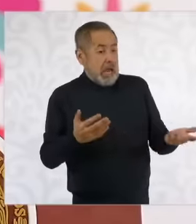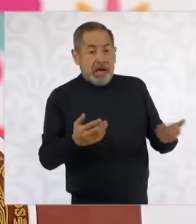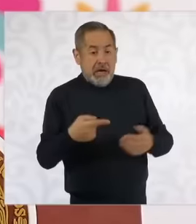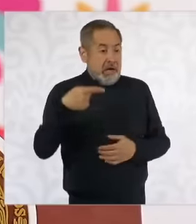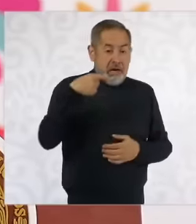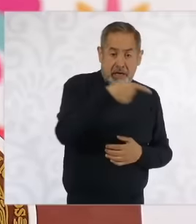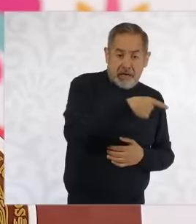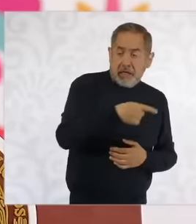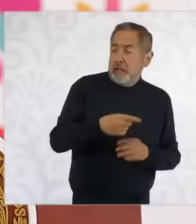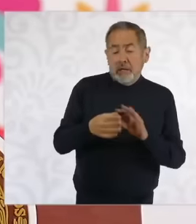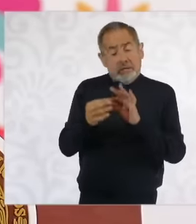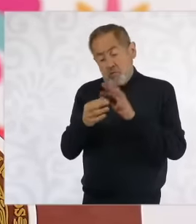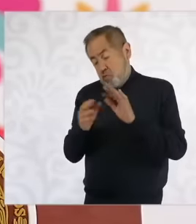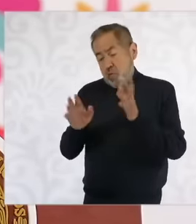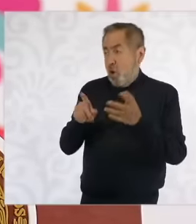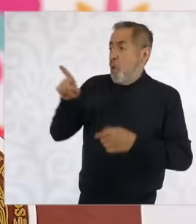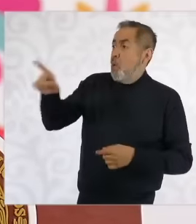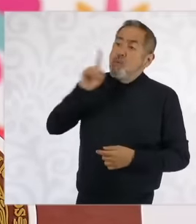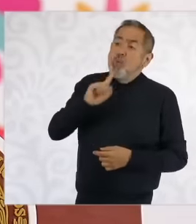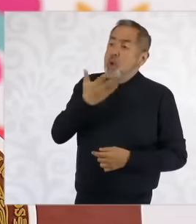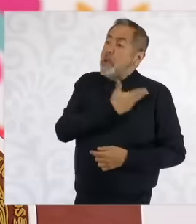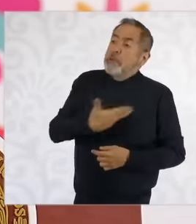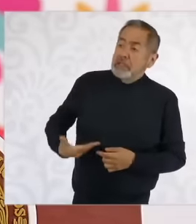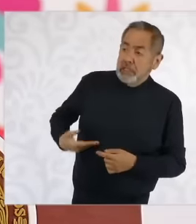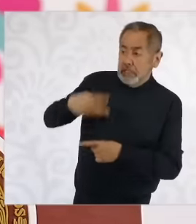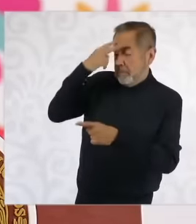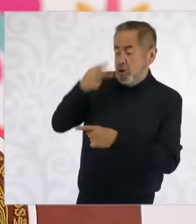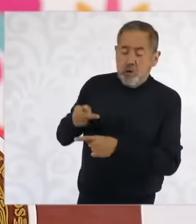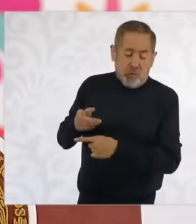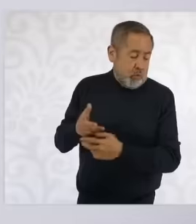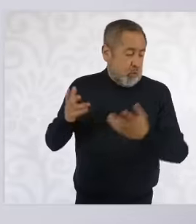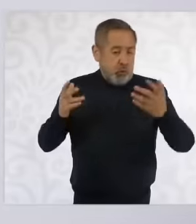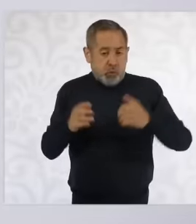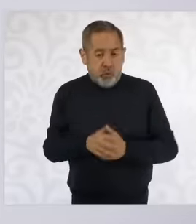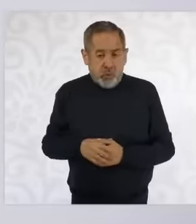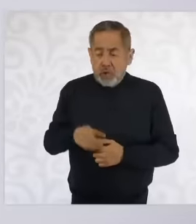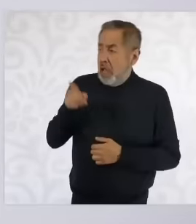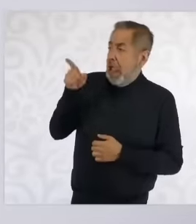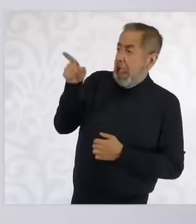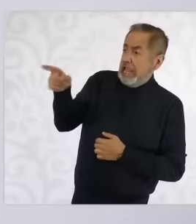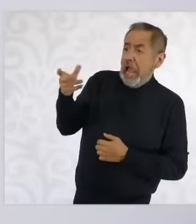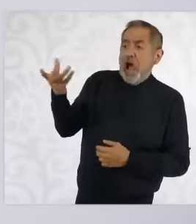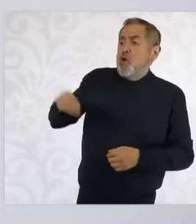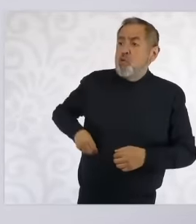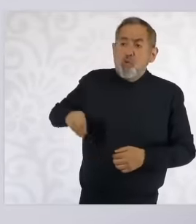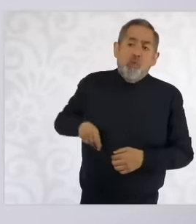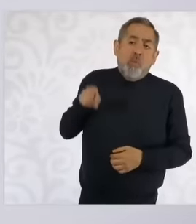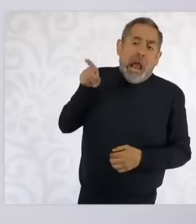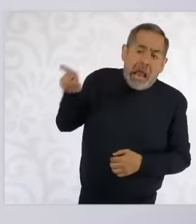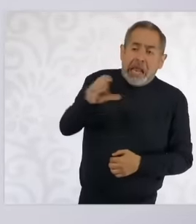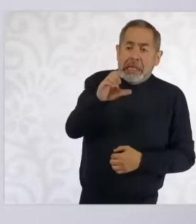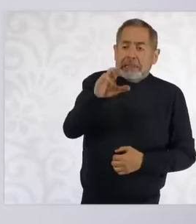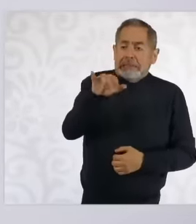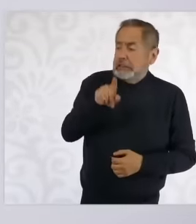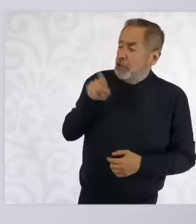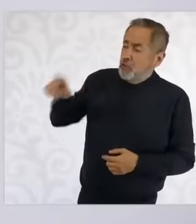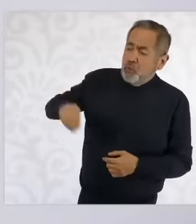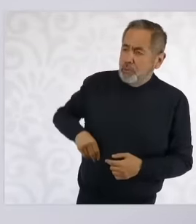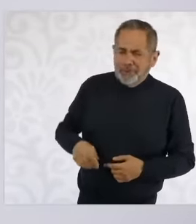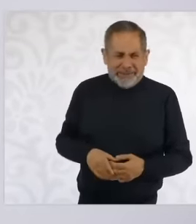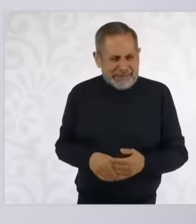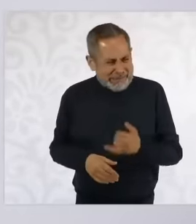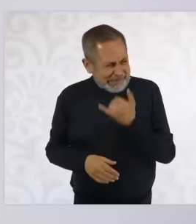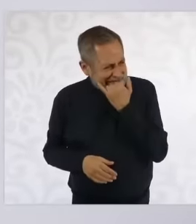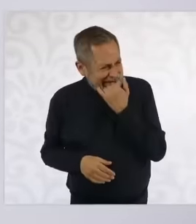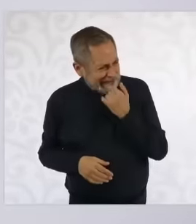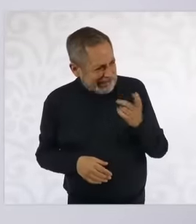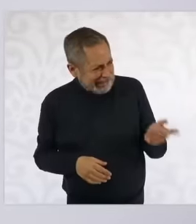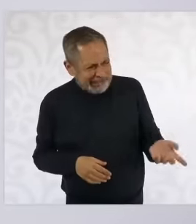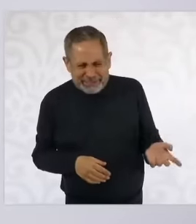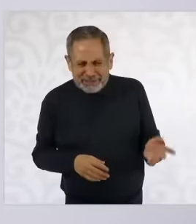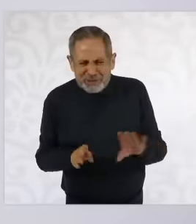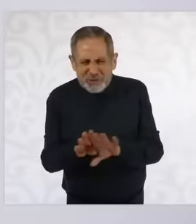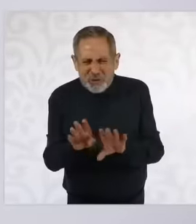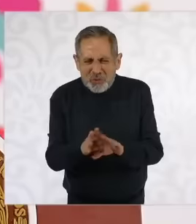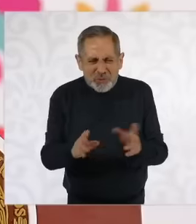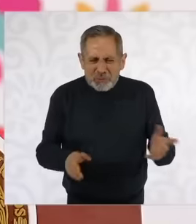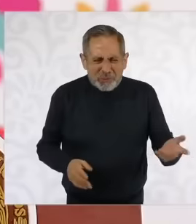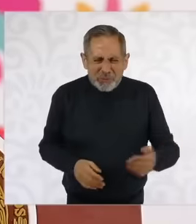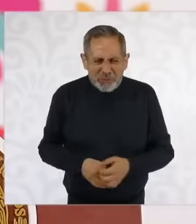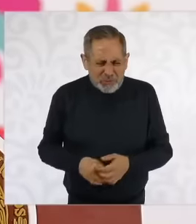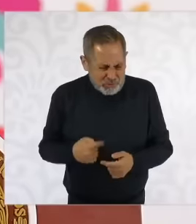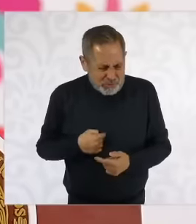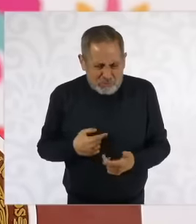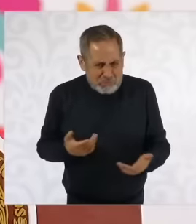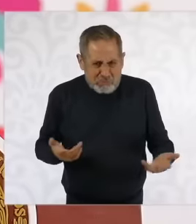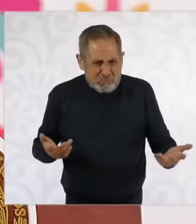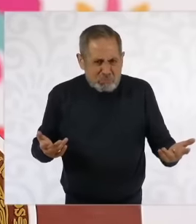Republic says that she is provoking a constitutional crisis. In other words, how does